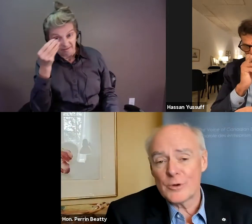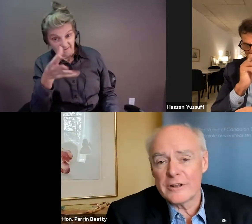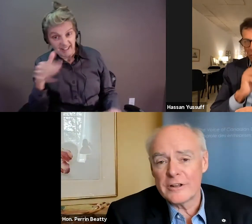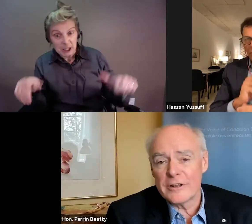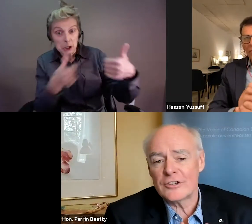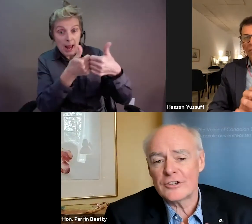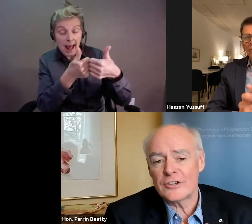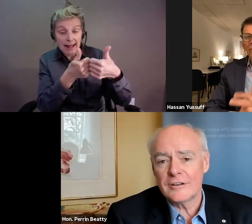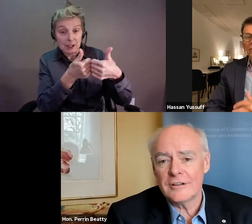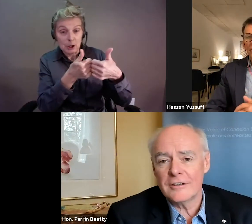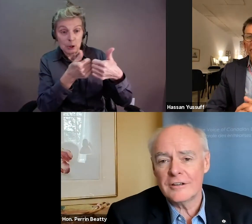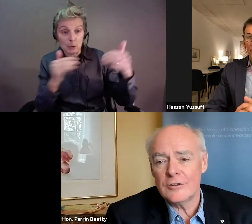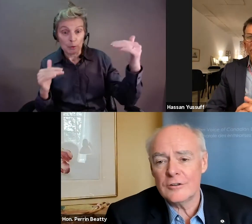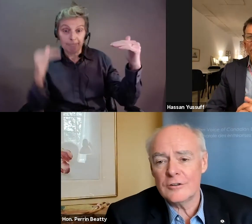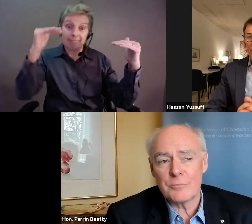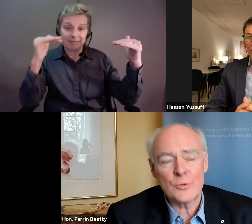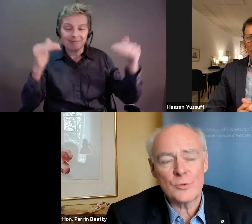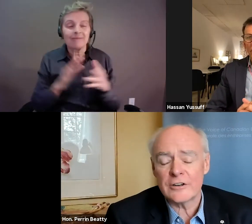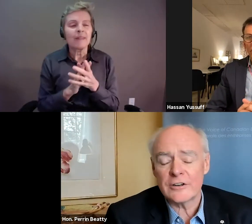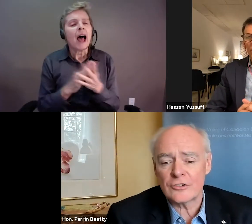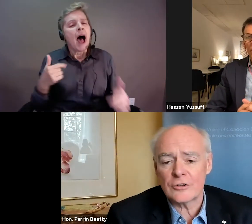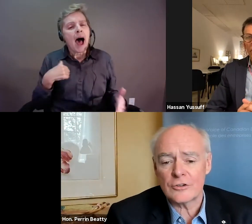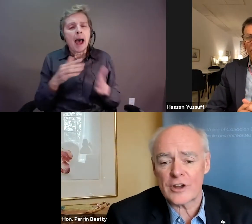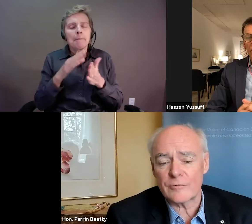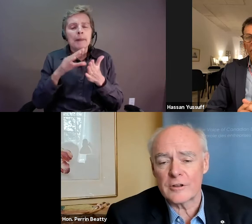I'd be relieved to hear Hassan, in your impressions. We haven't had a chance to